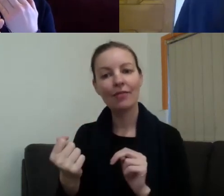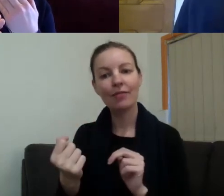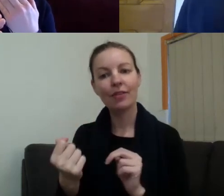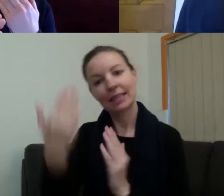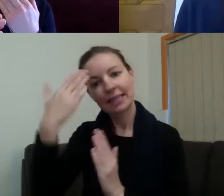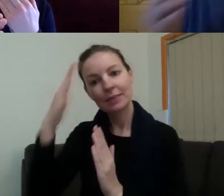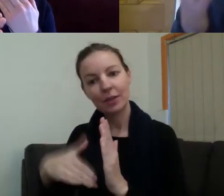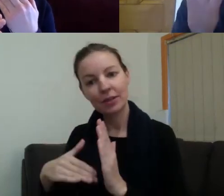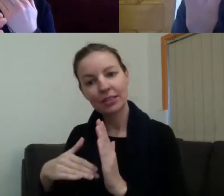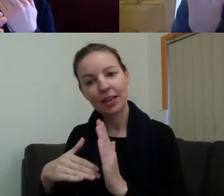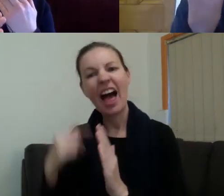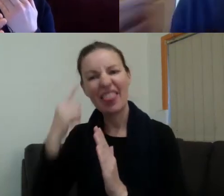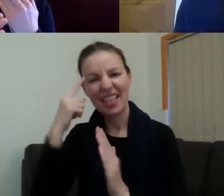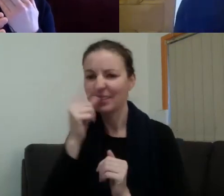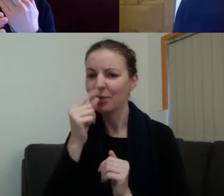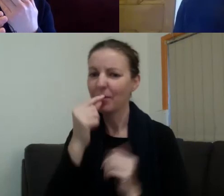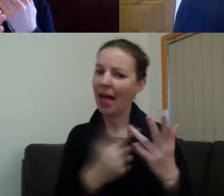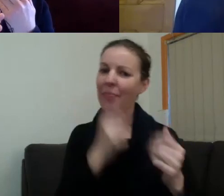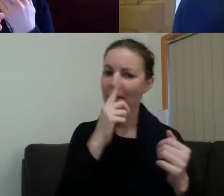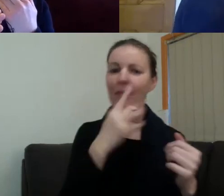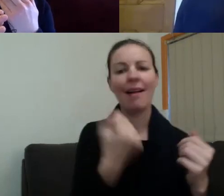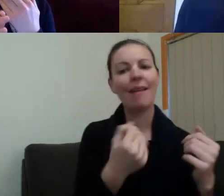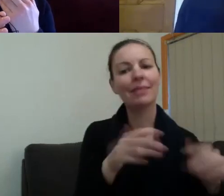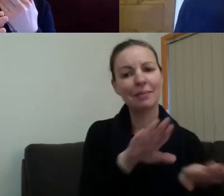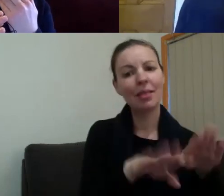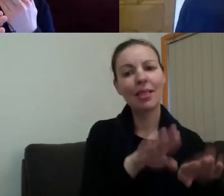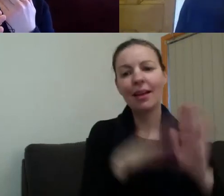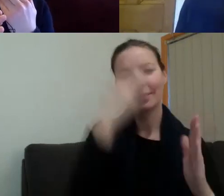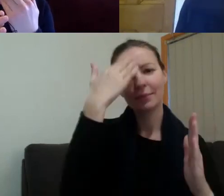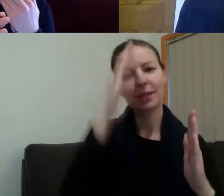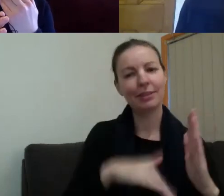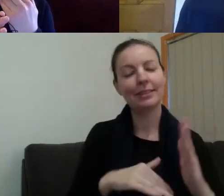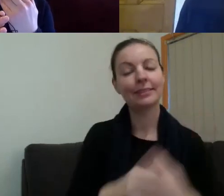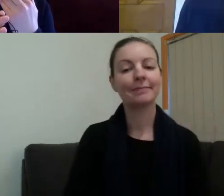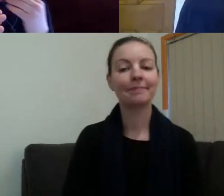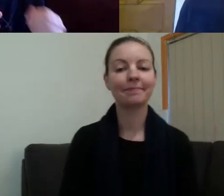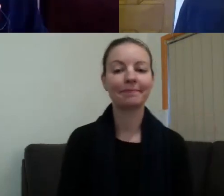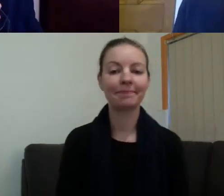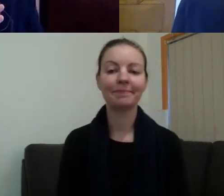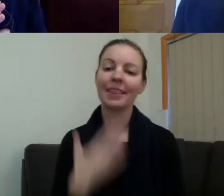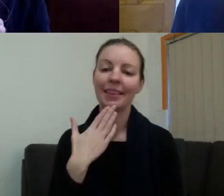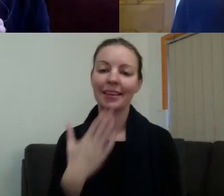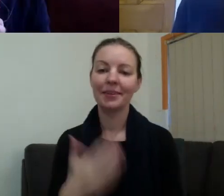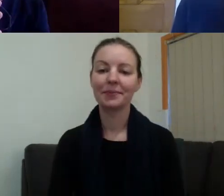as well. Good to talk about it. Thank you. Thank you for answering